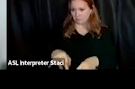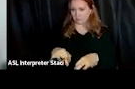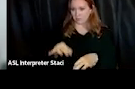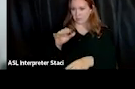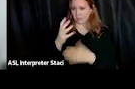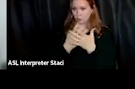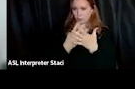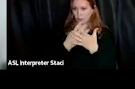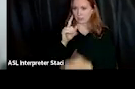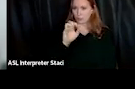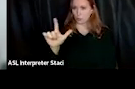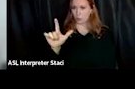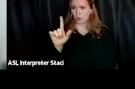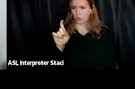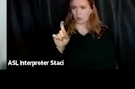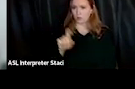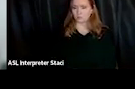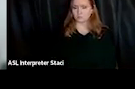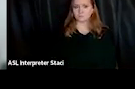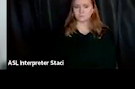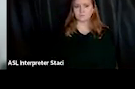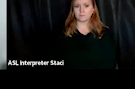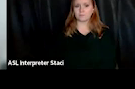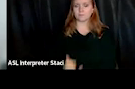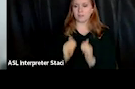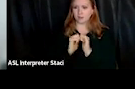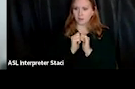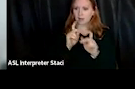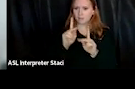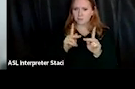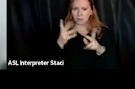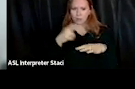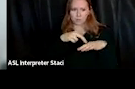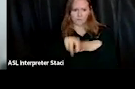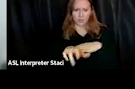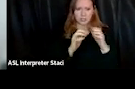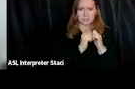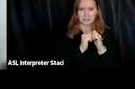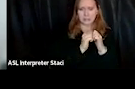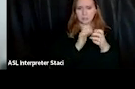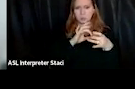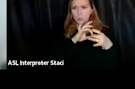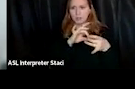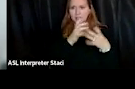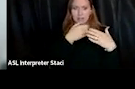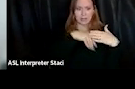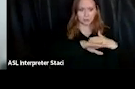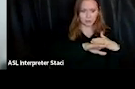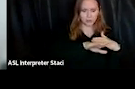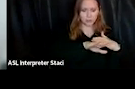And also, how do folks make a referral? Is it through your coordinated entry before they can get to a SEARCH type program?